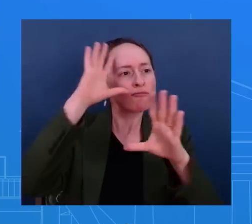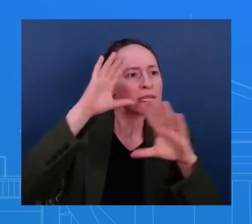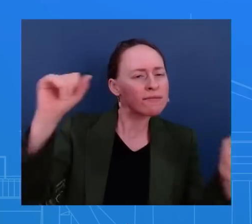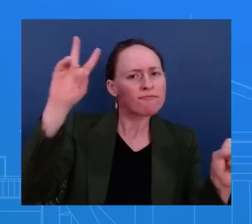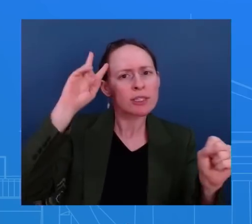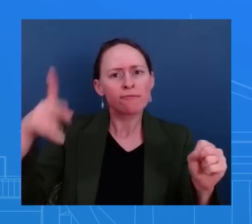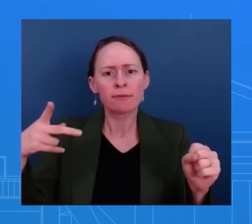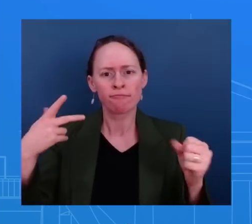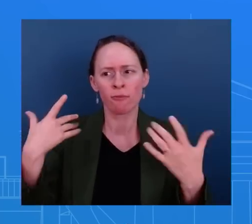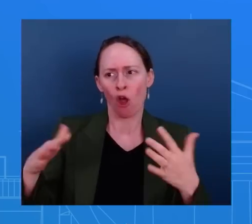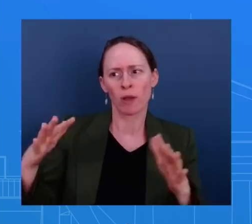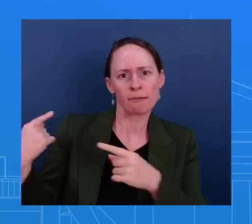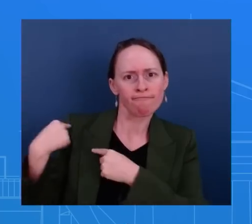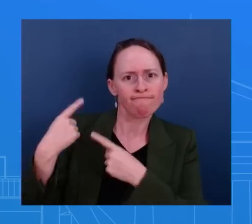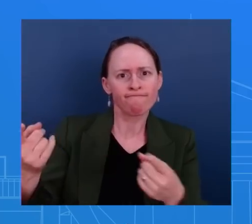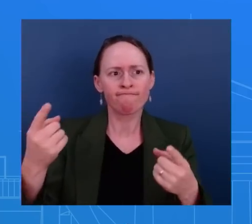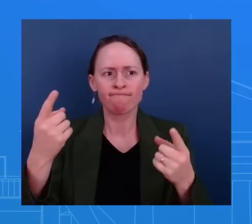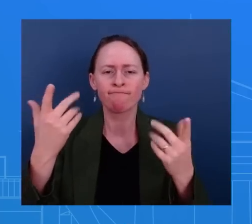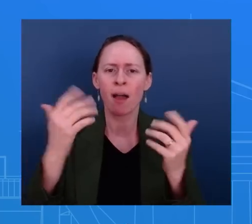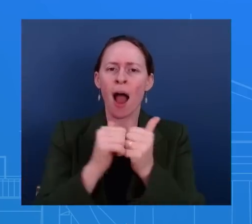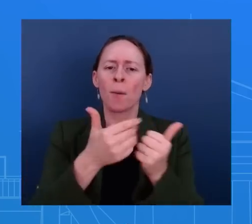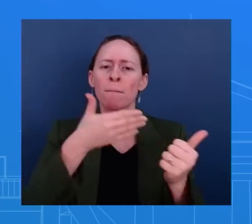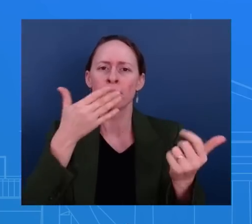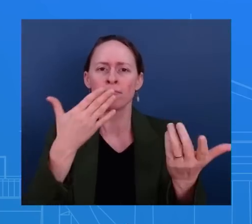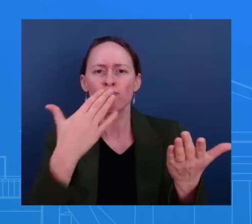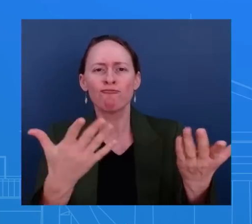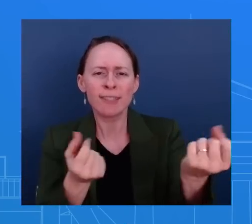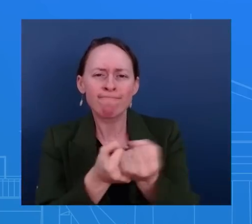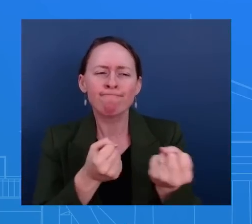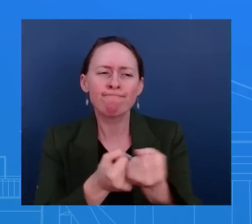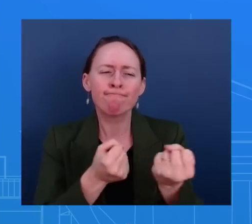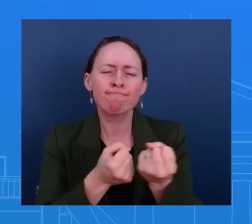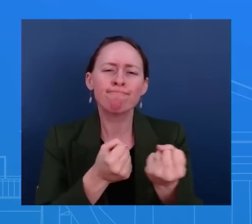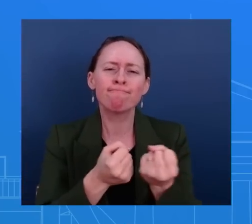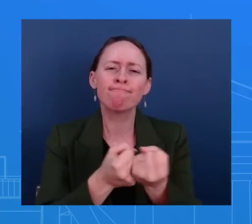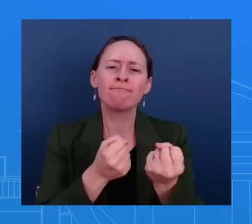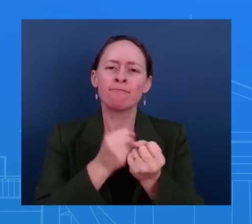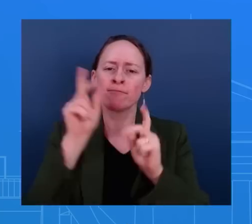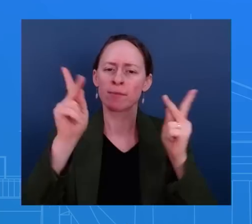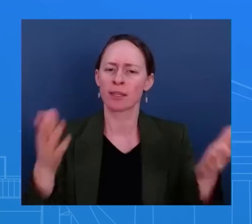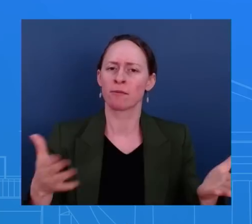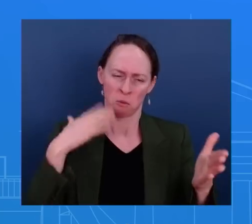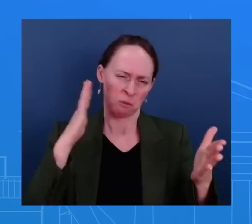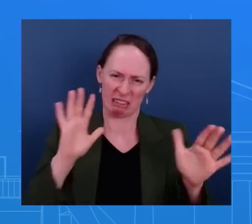That will not stop. And, obviously, as -- as it was stated in a question to me by Zeke, the pres- --